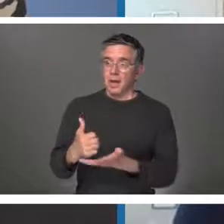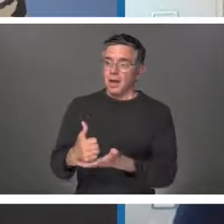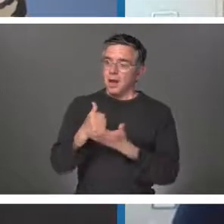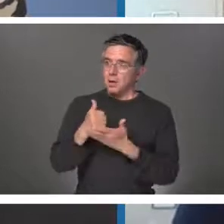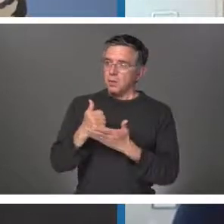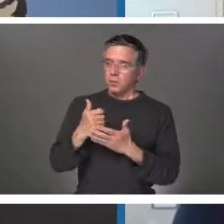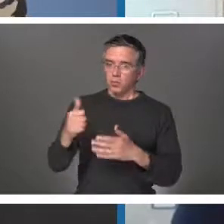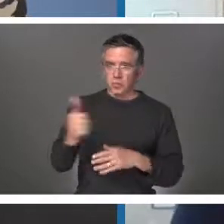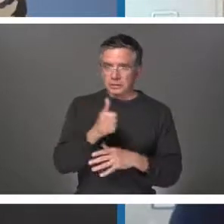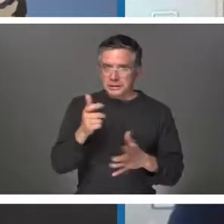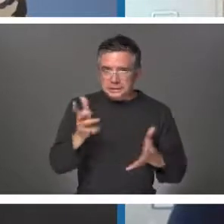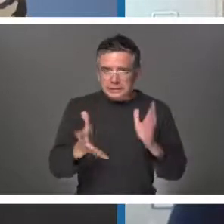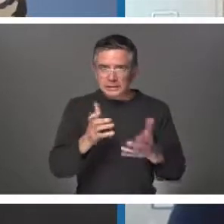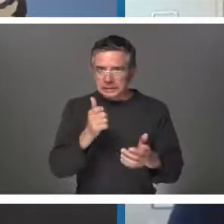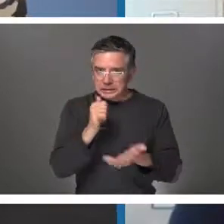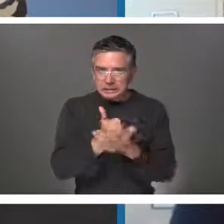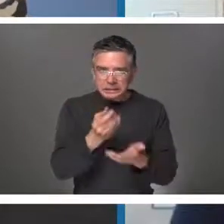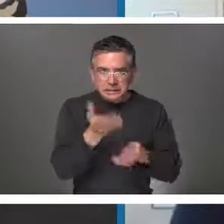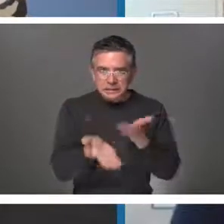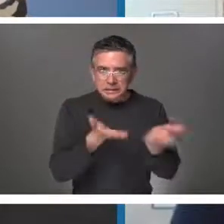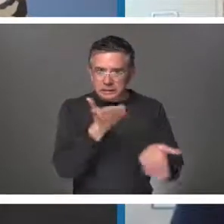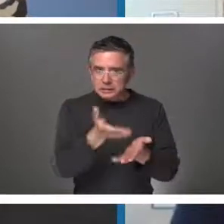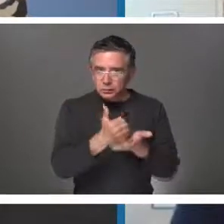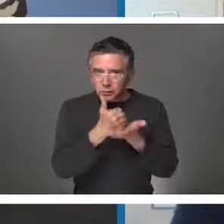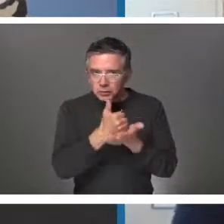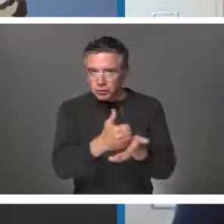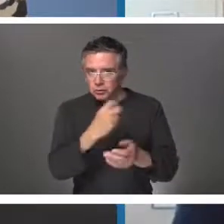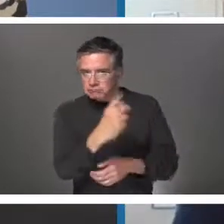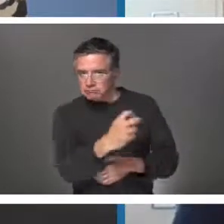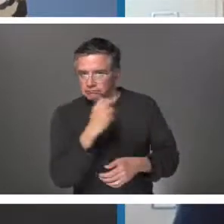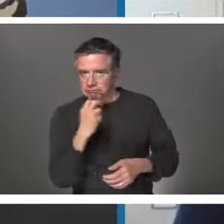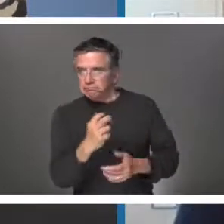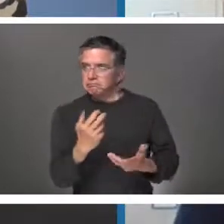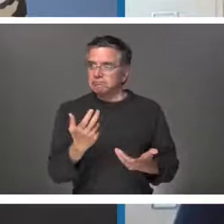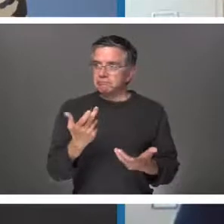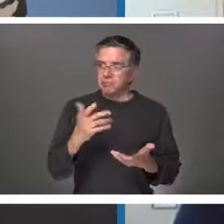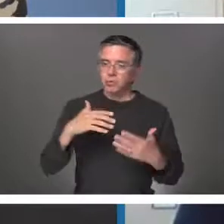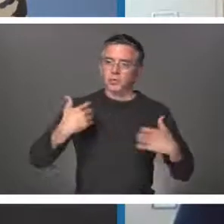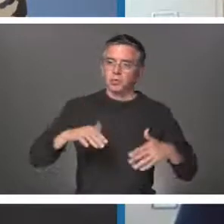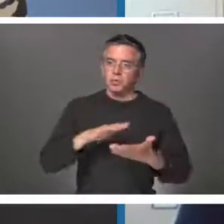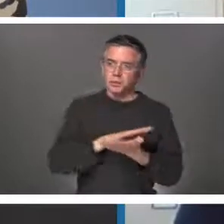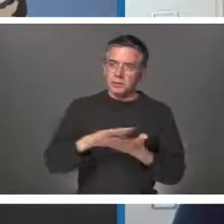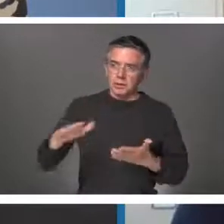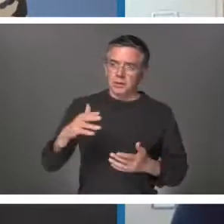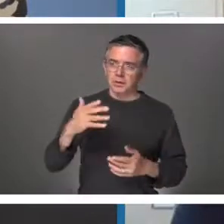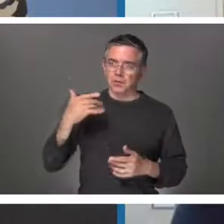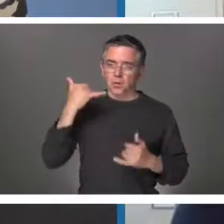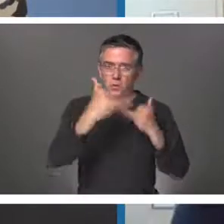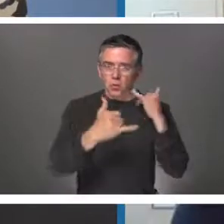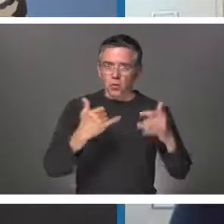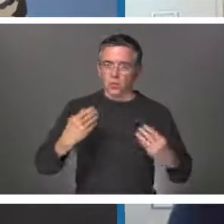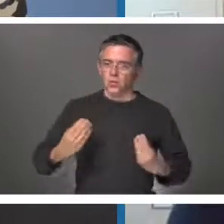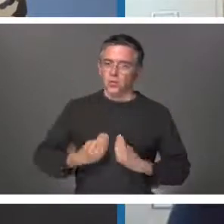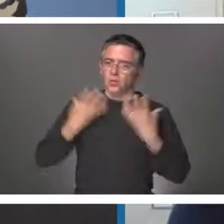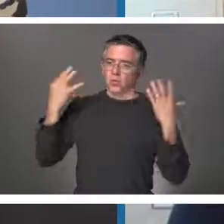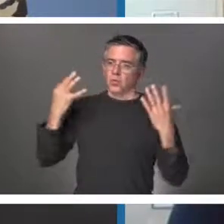So we're getting lots of very excited responses that people are so thankful that we're helping with this.